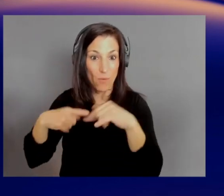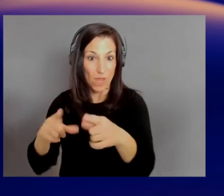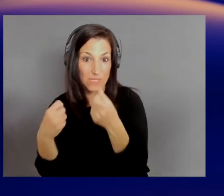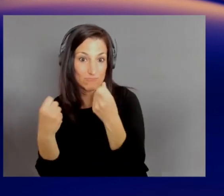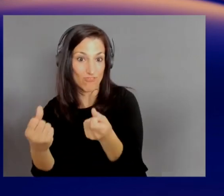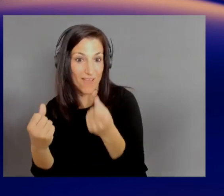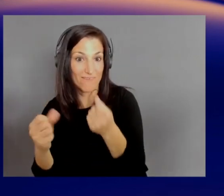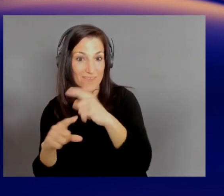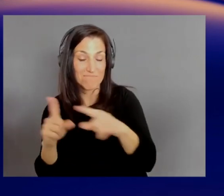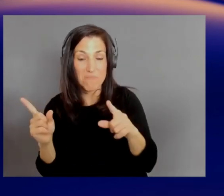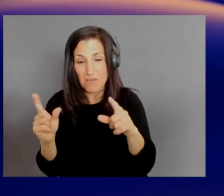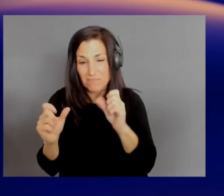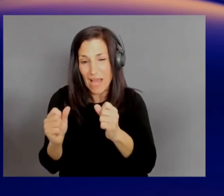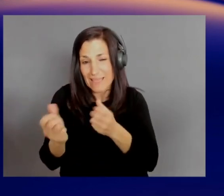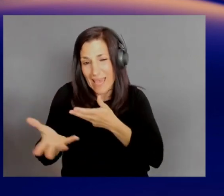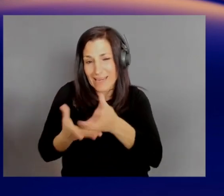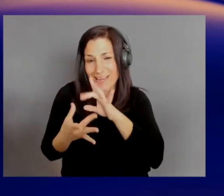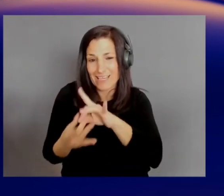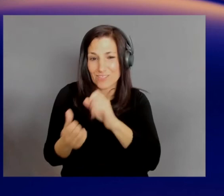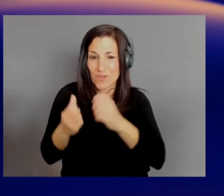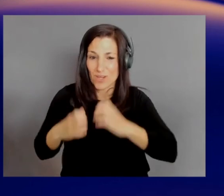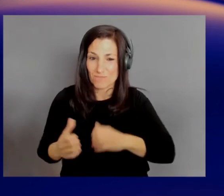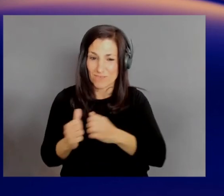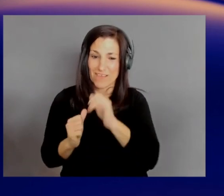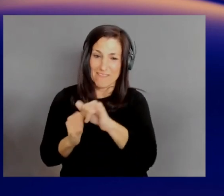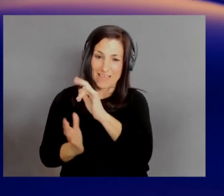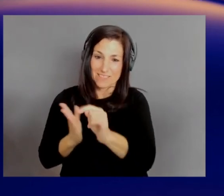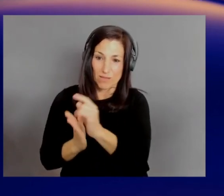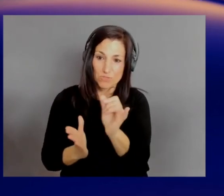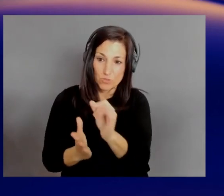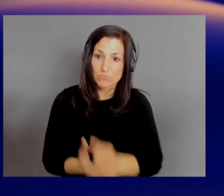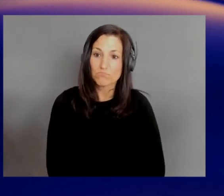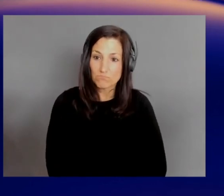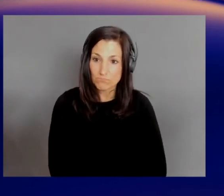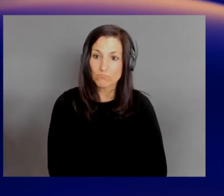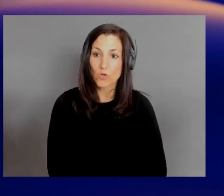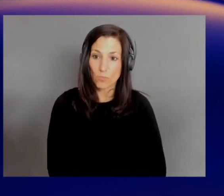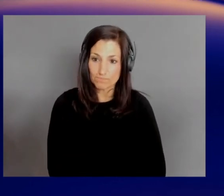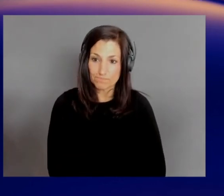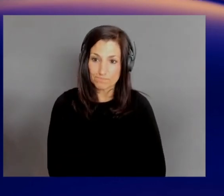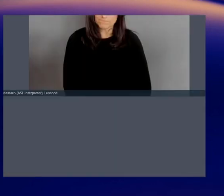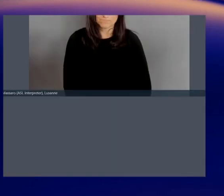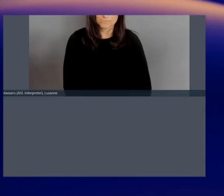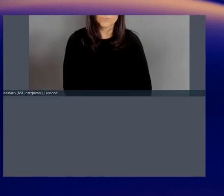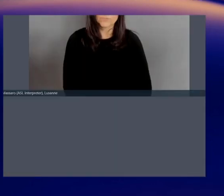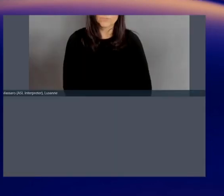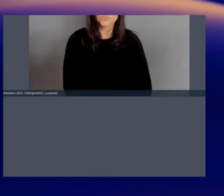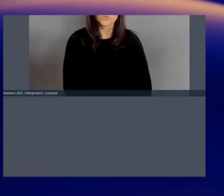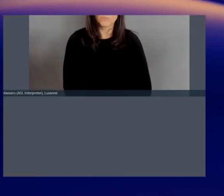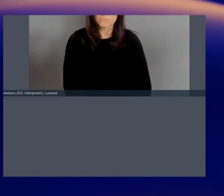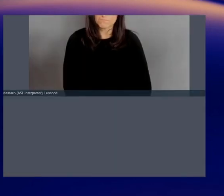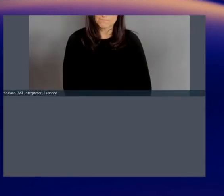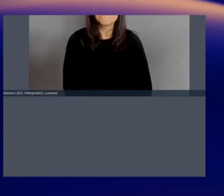at that point, and so on. That's super cool. [Dave] So, go ahead. I was just saying that's super cool. Yeah, no, so finally we'll talk about Chime SDK.